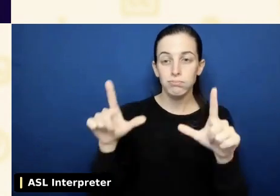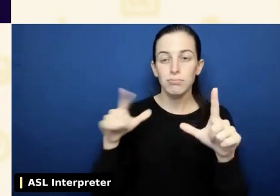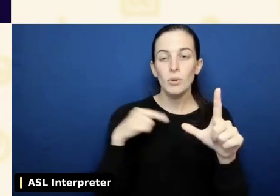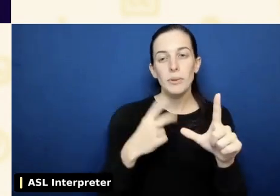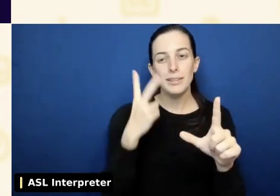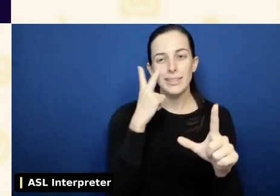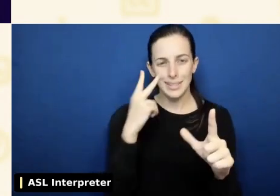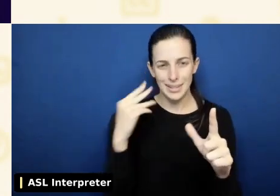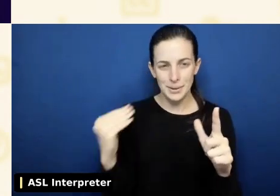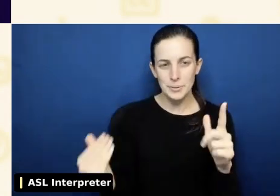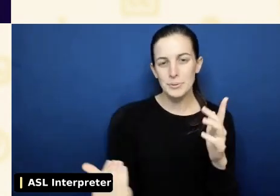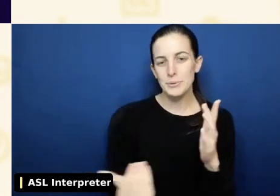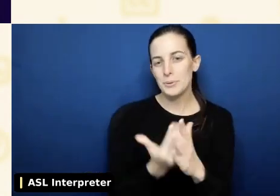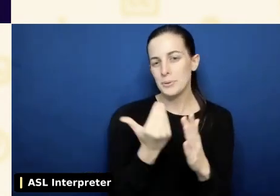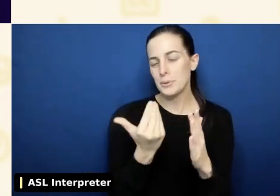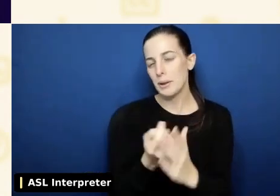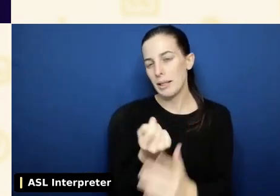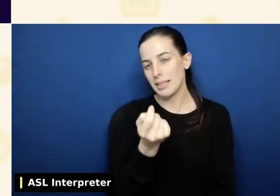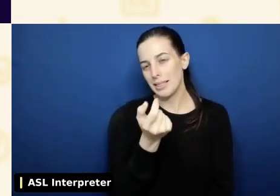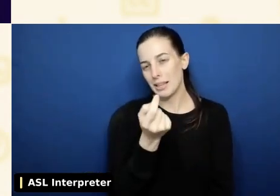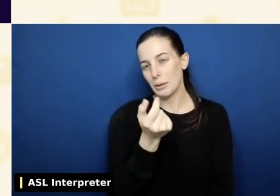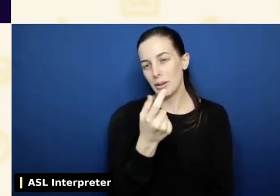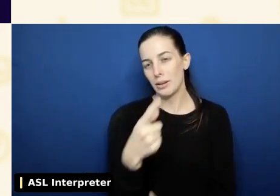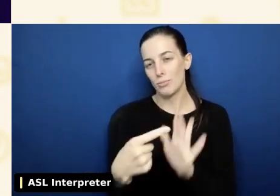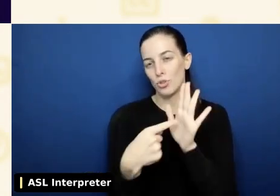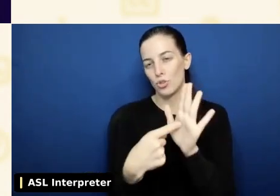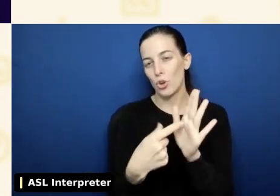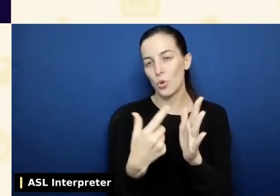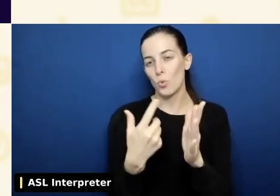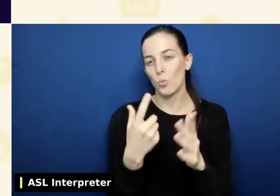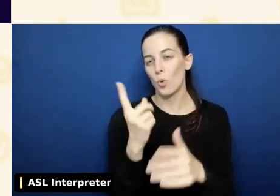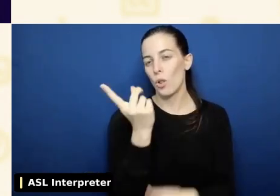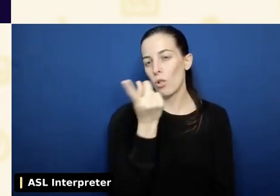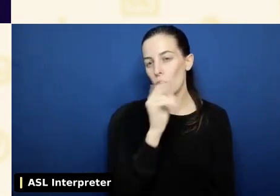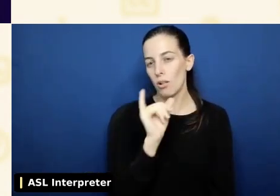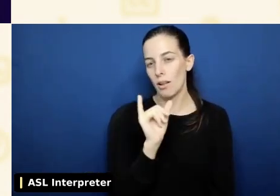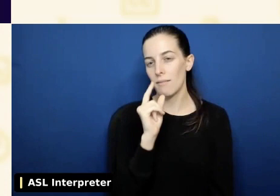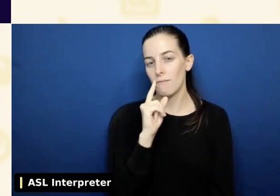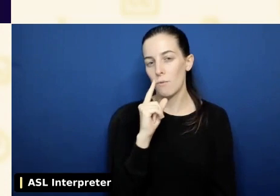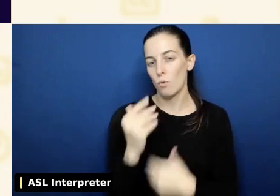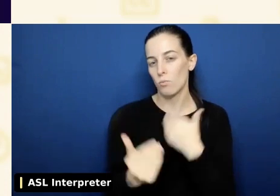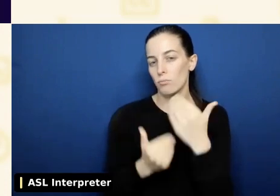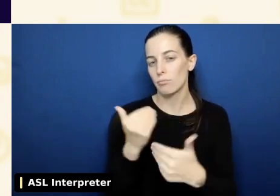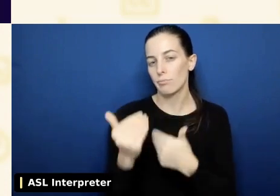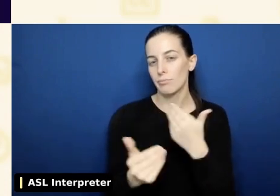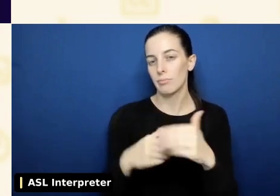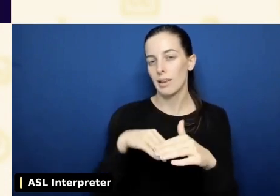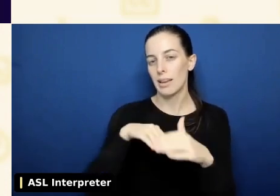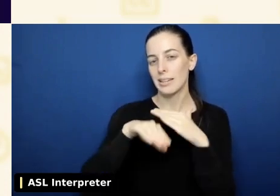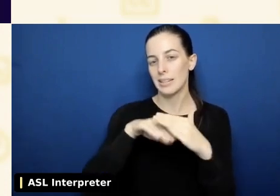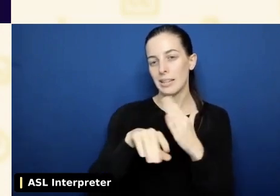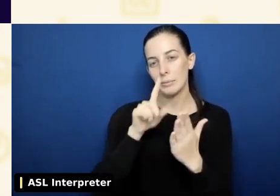of what it looks like to just walk through the accessibility checker issues purely on the front-end